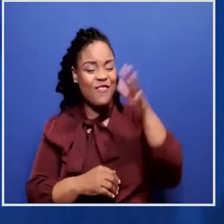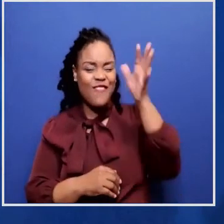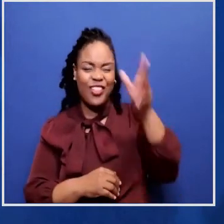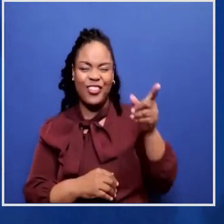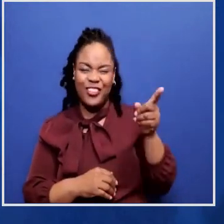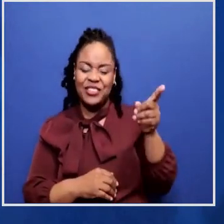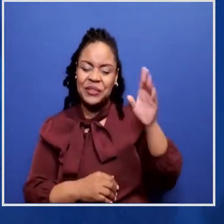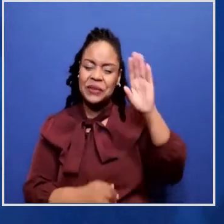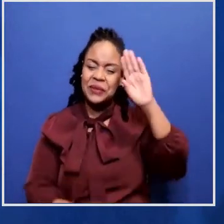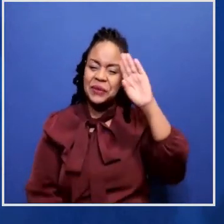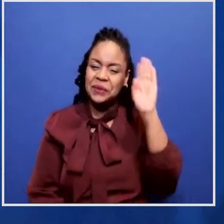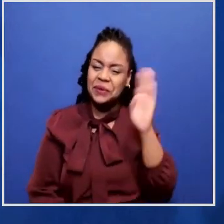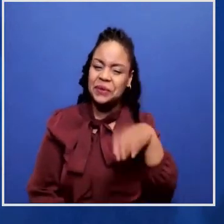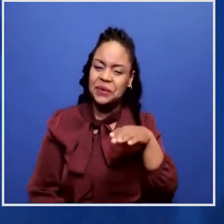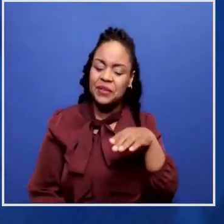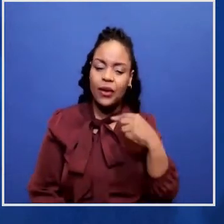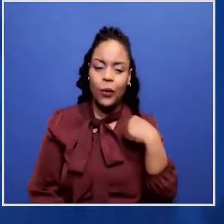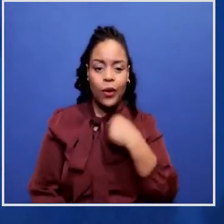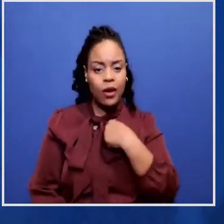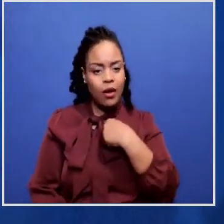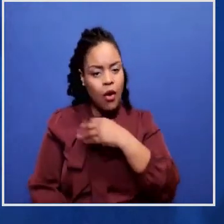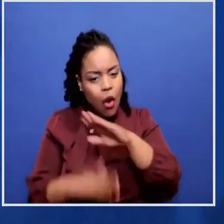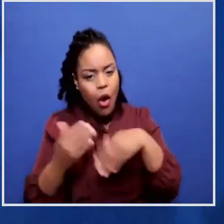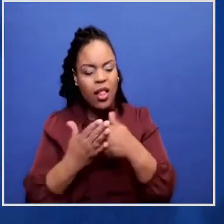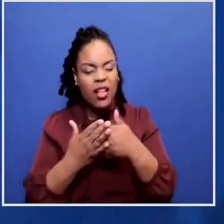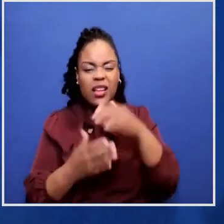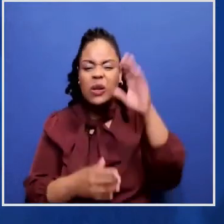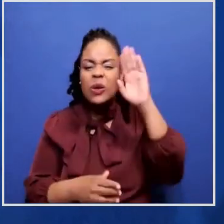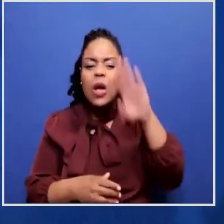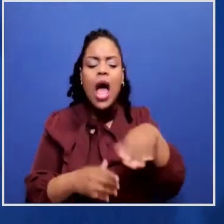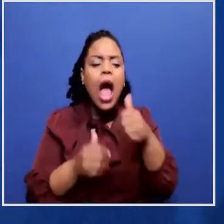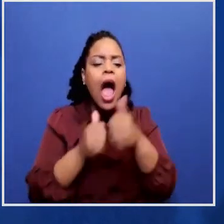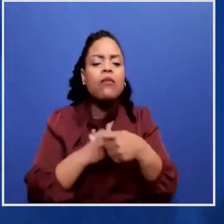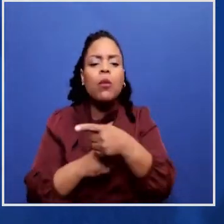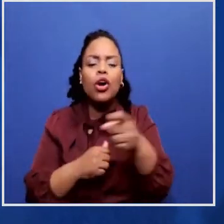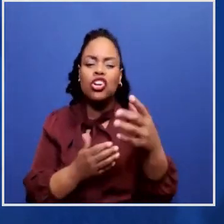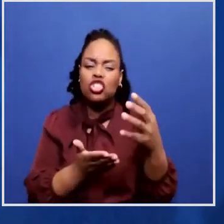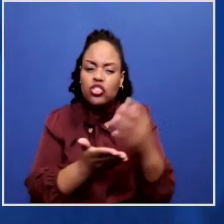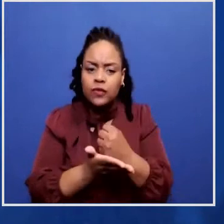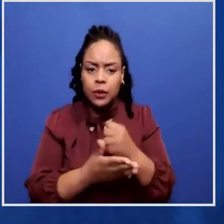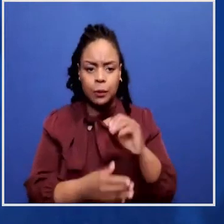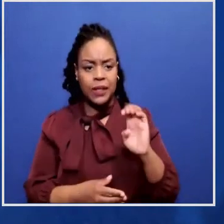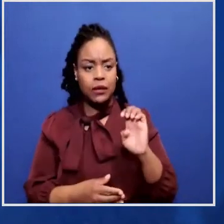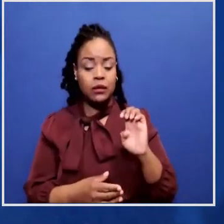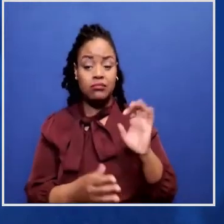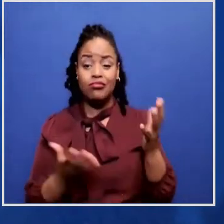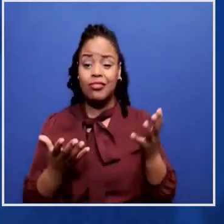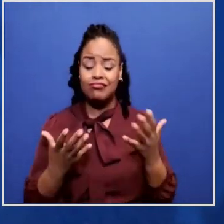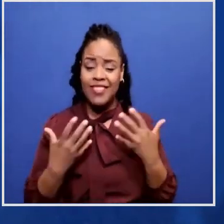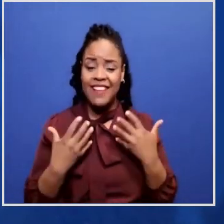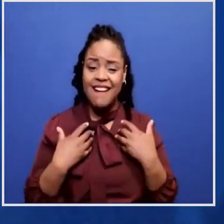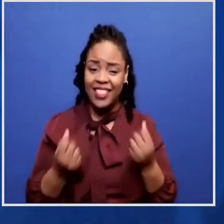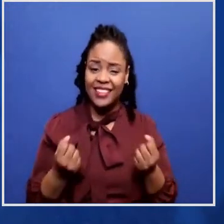BECAUSE MY GRANDFATHER KNEW, AS WE ALL DO, THAT EVERYONE